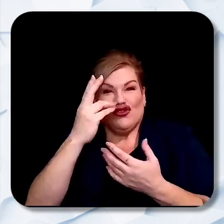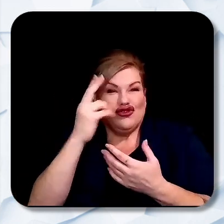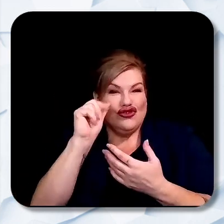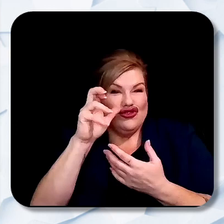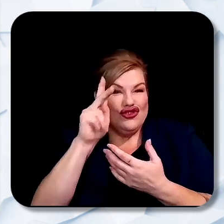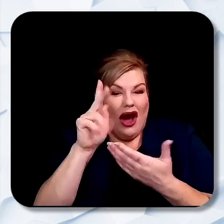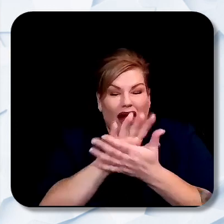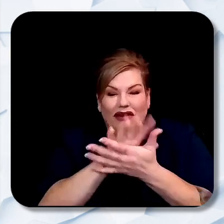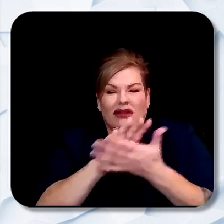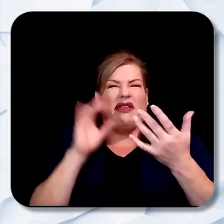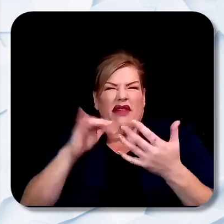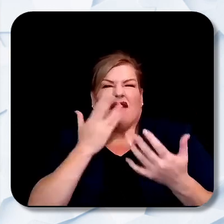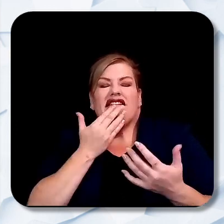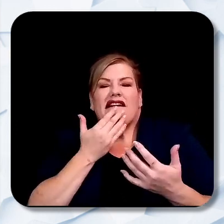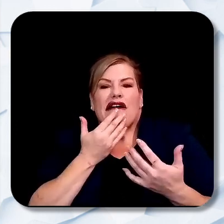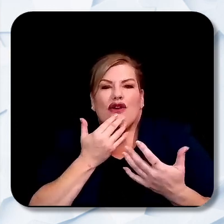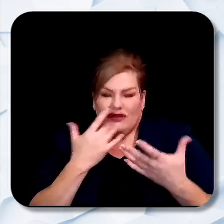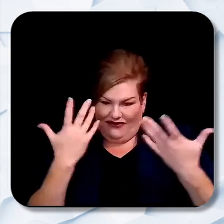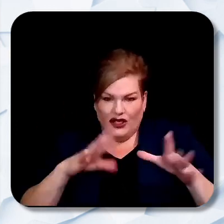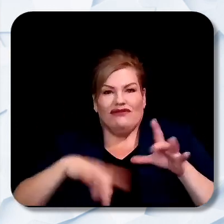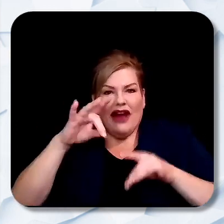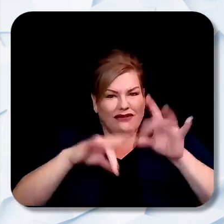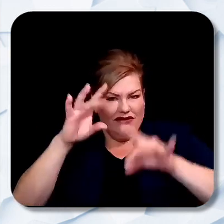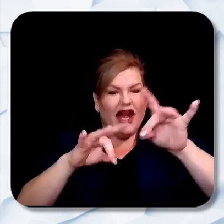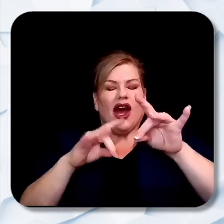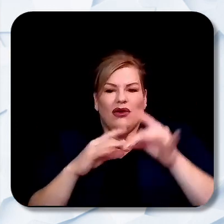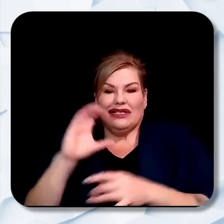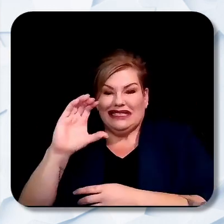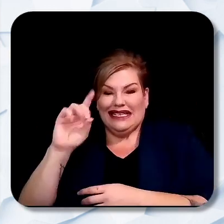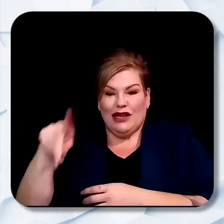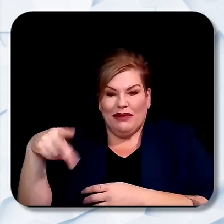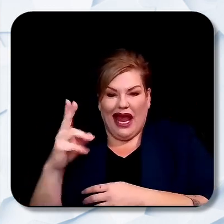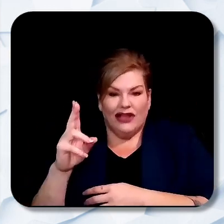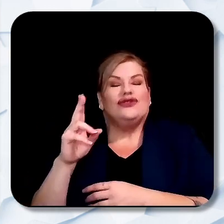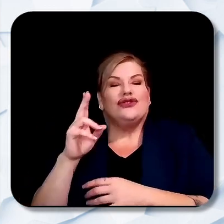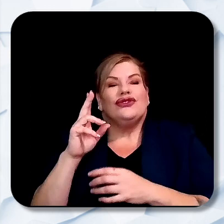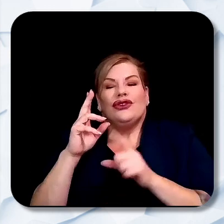of colored fentanyl in California. CDPH is aware of seizures in Los Angeles County in